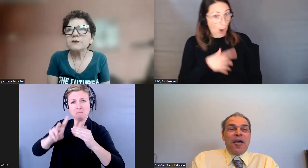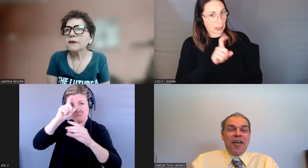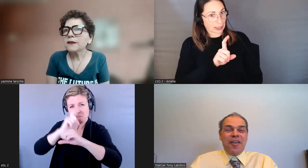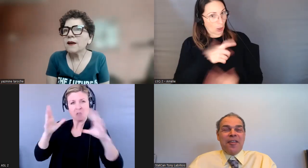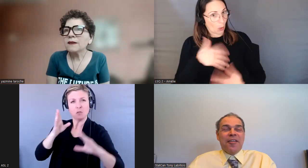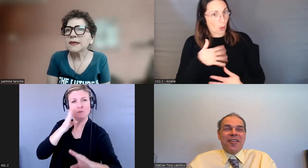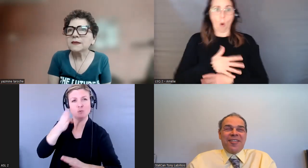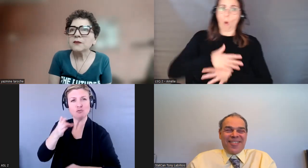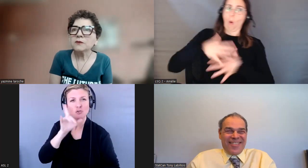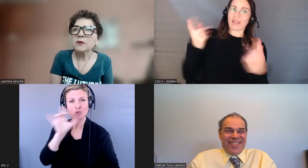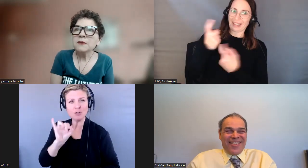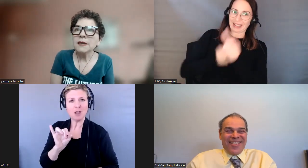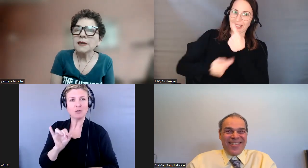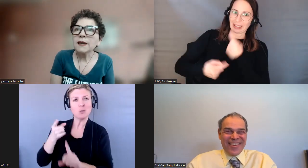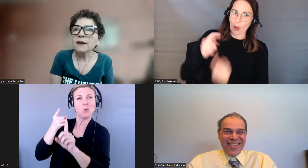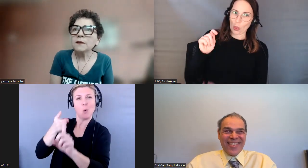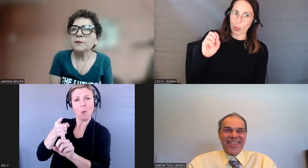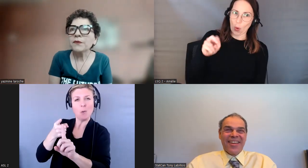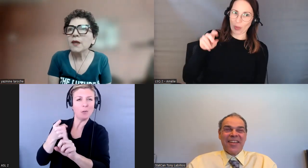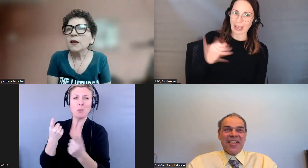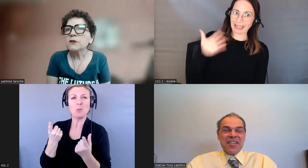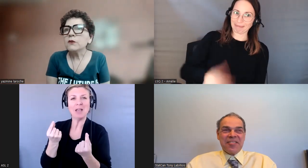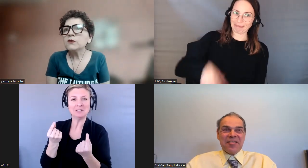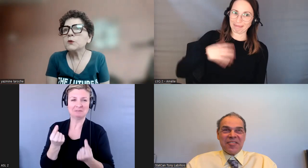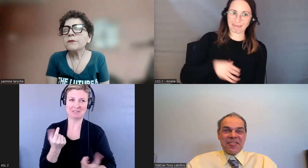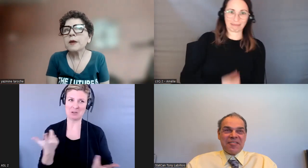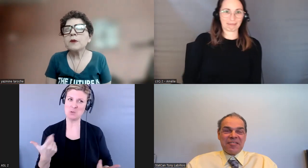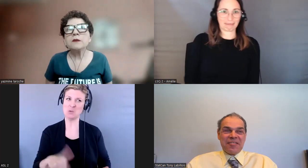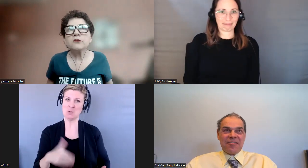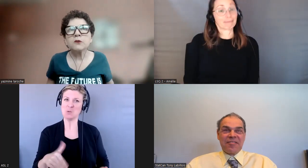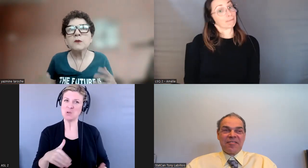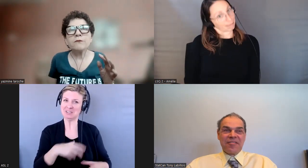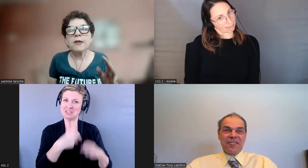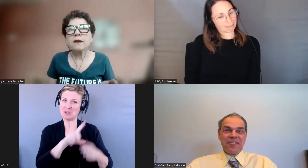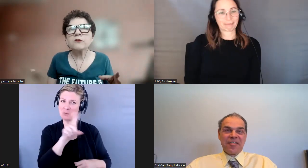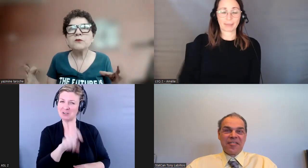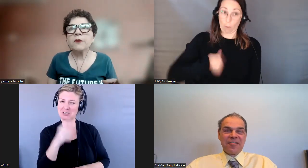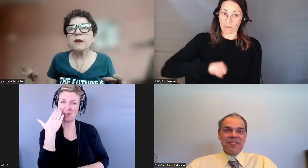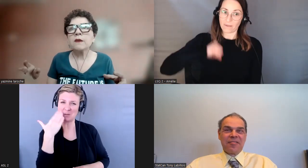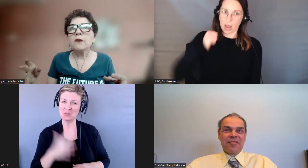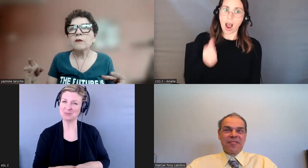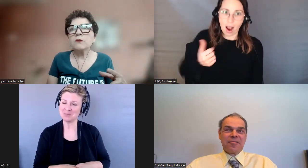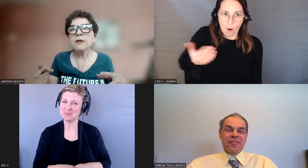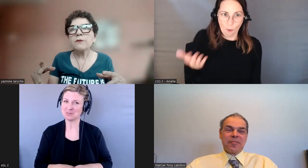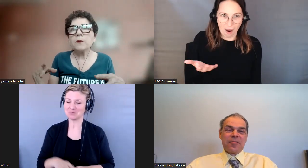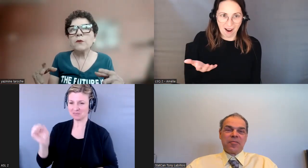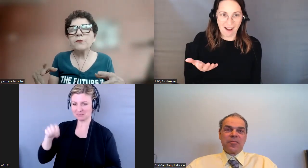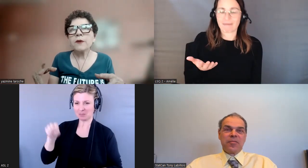it's a it's a big question yeah it is a big question Tony uh I'm really proud of the fact